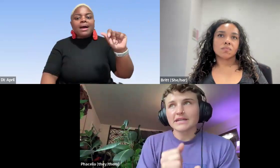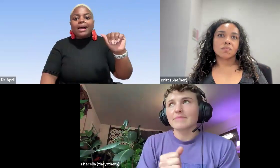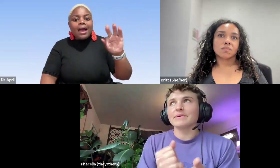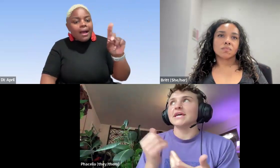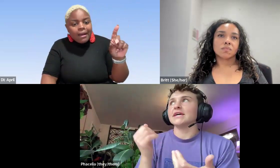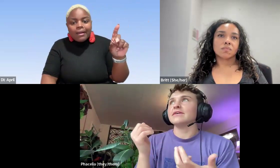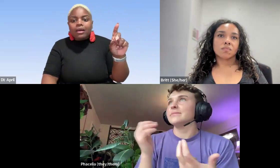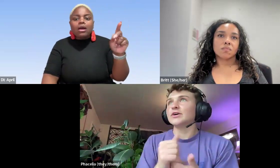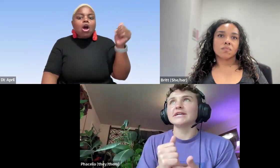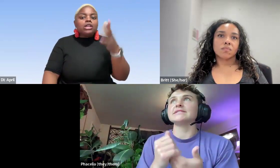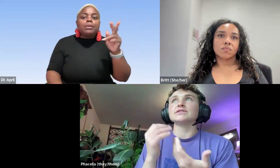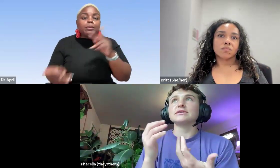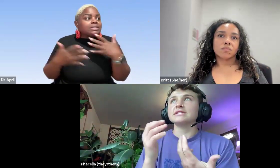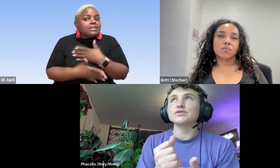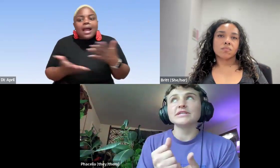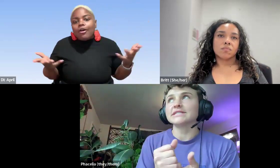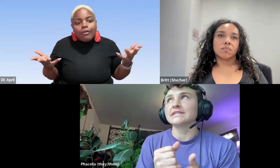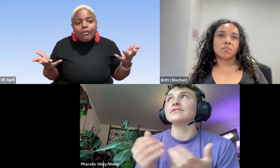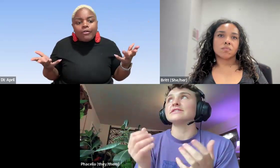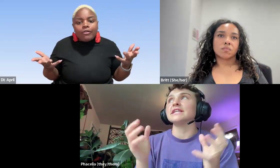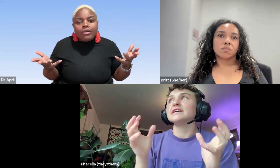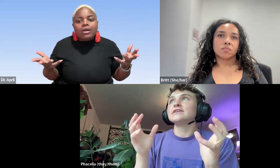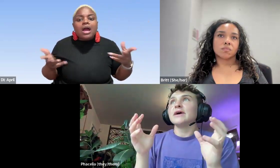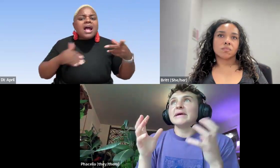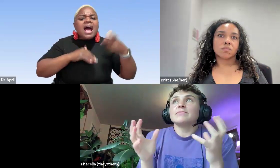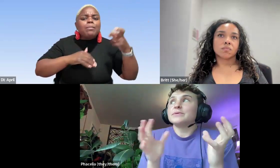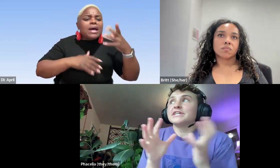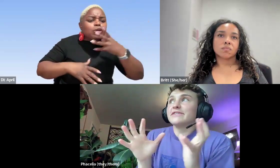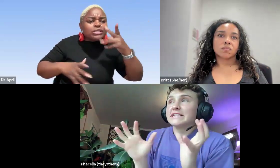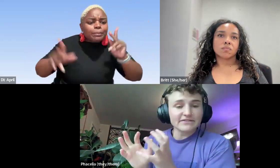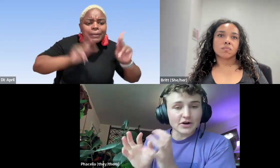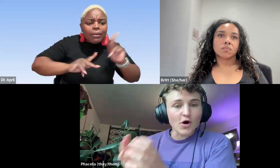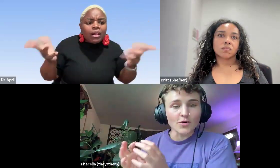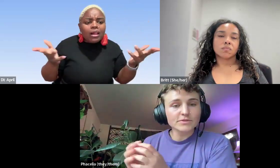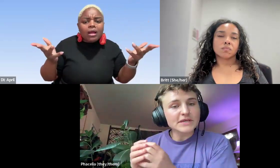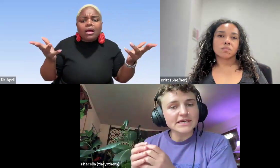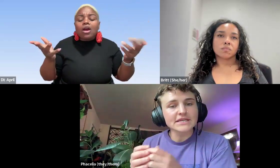kidnapping immigrants and, and student dissenters and, and making people terrified to leave their homes,